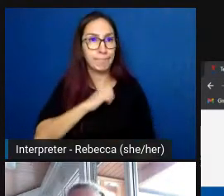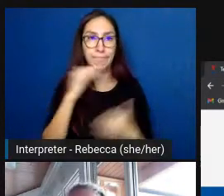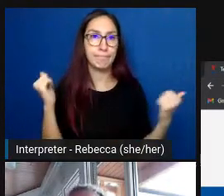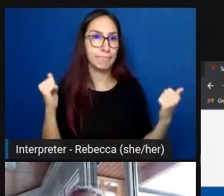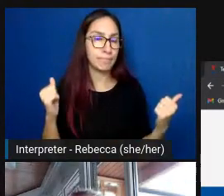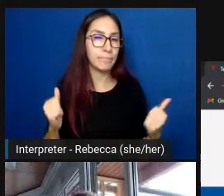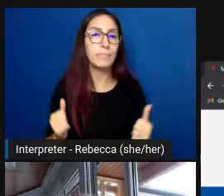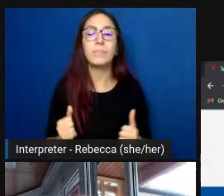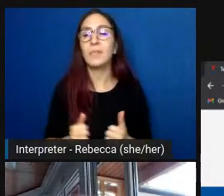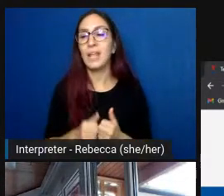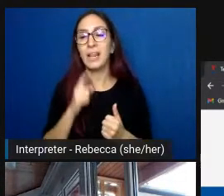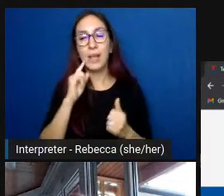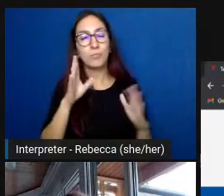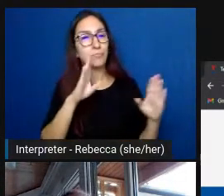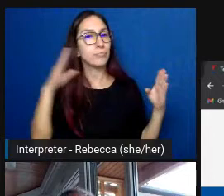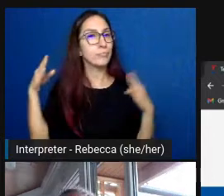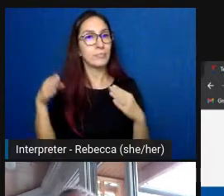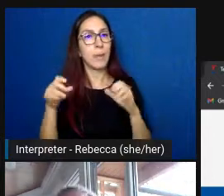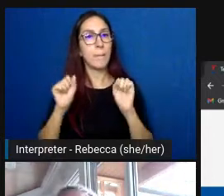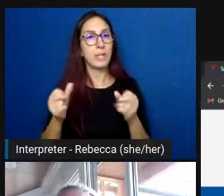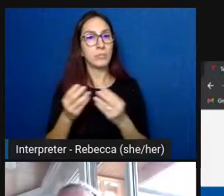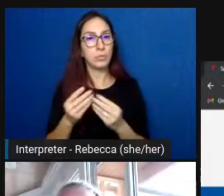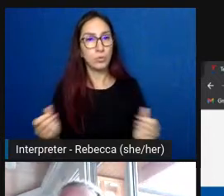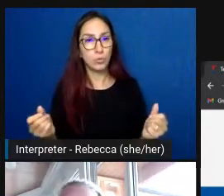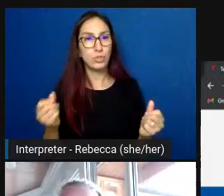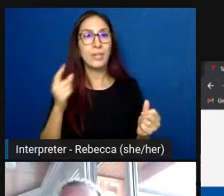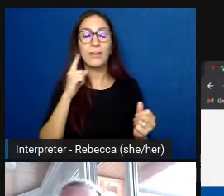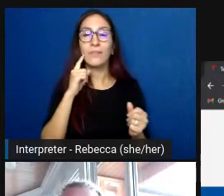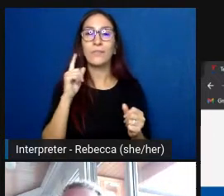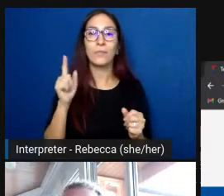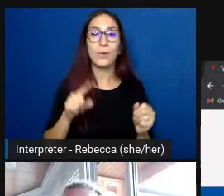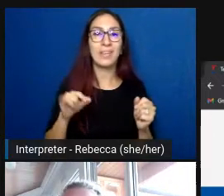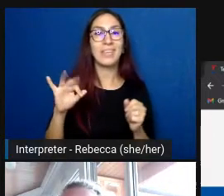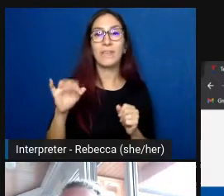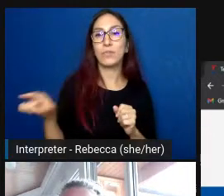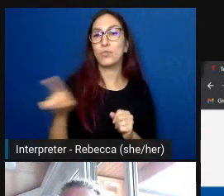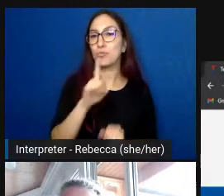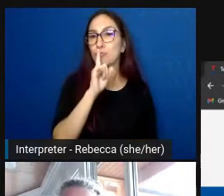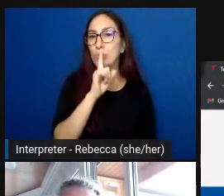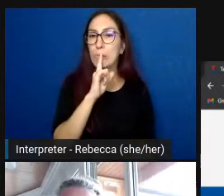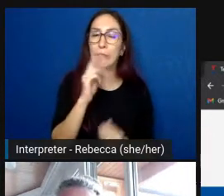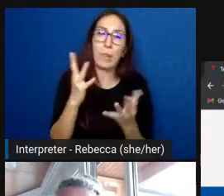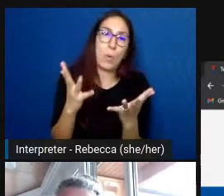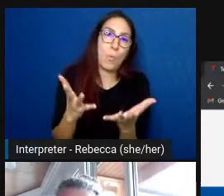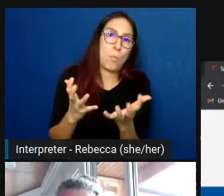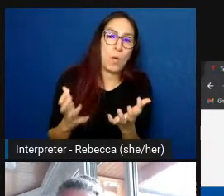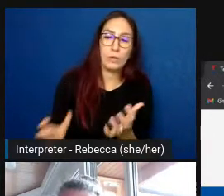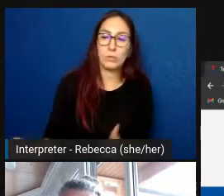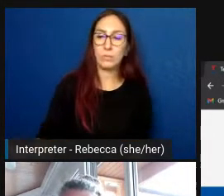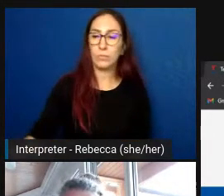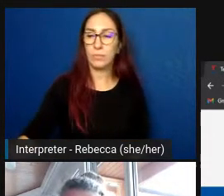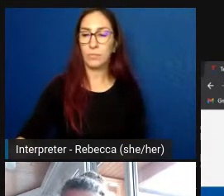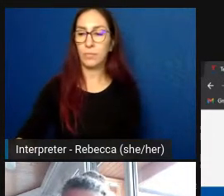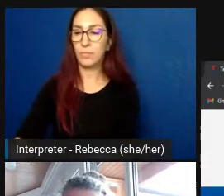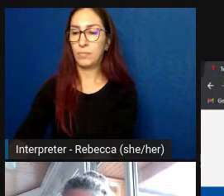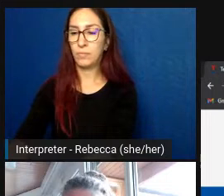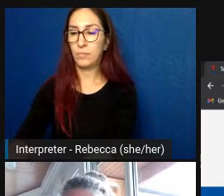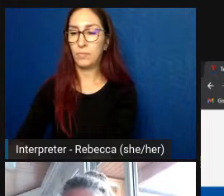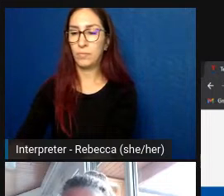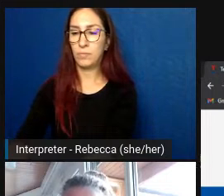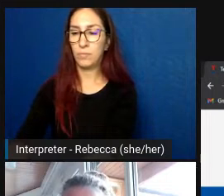People, if you really wish to use something on your page that changes,